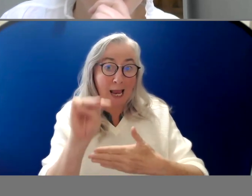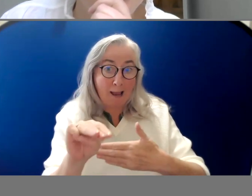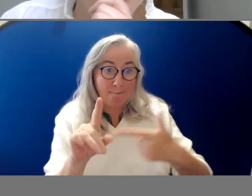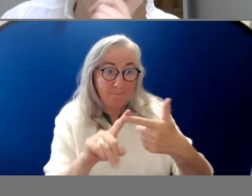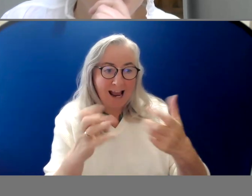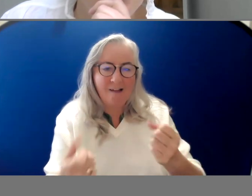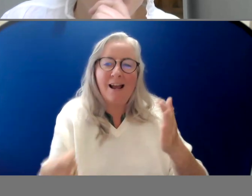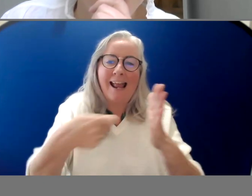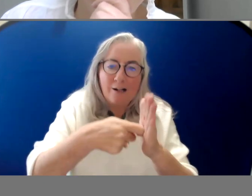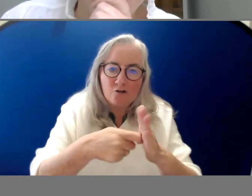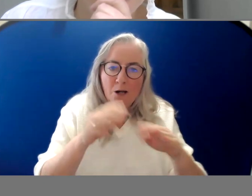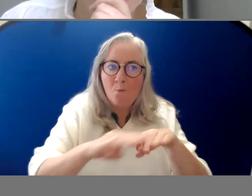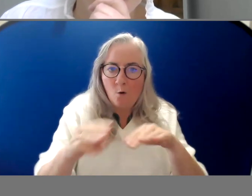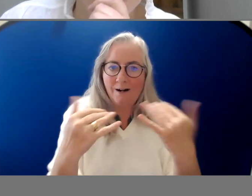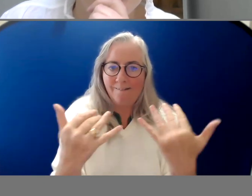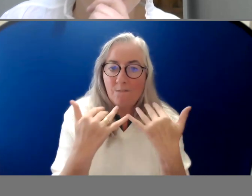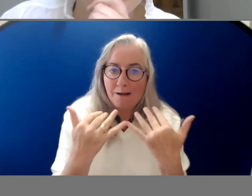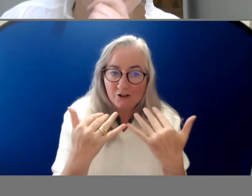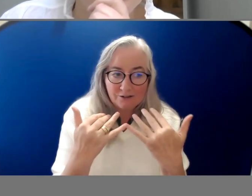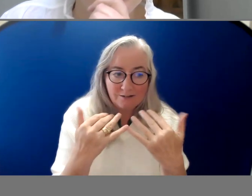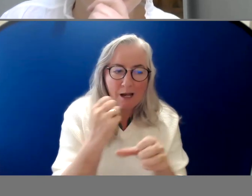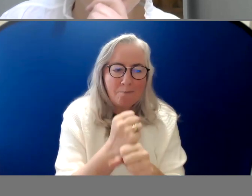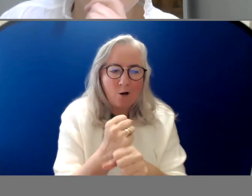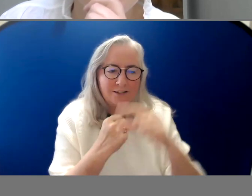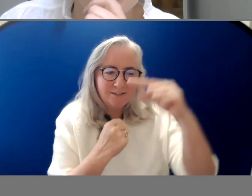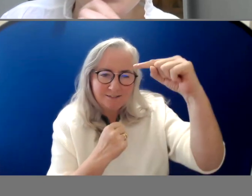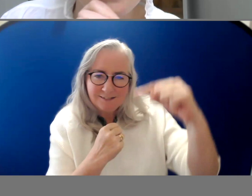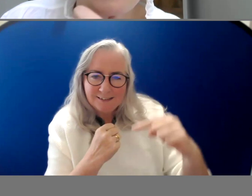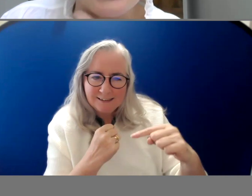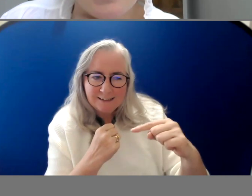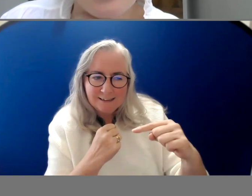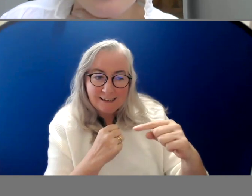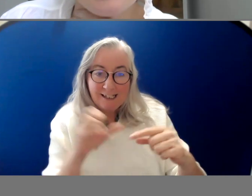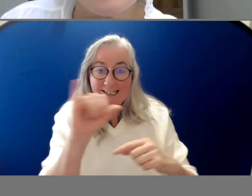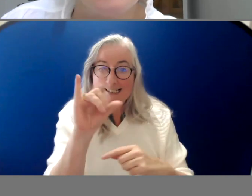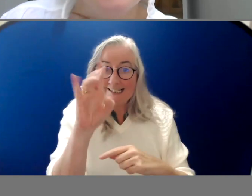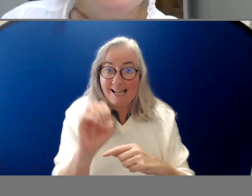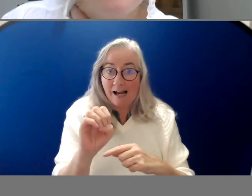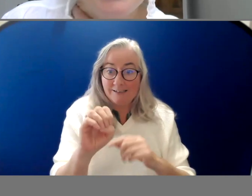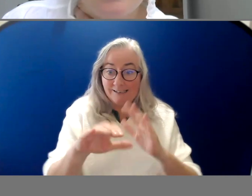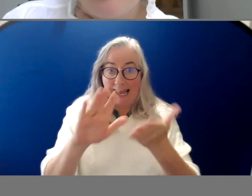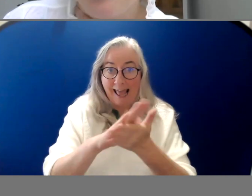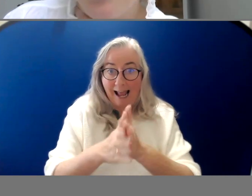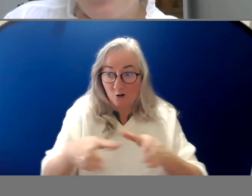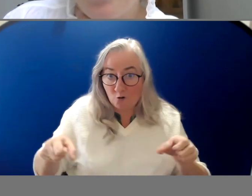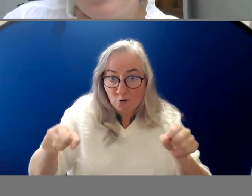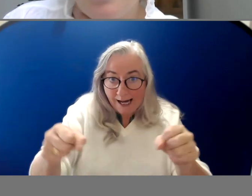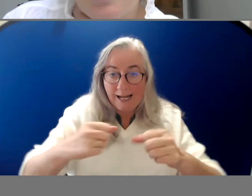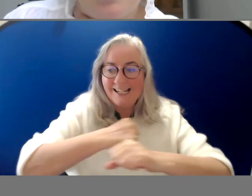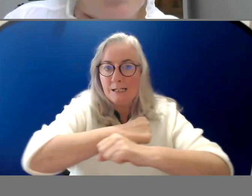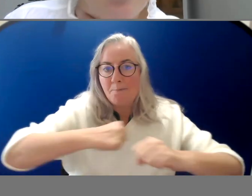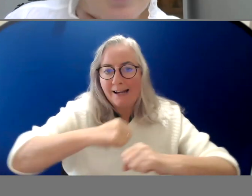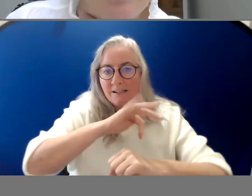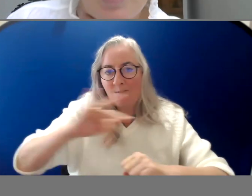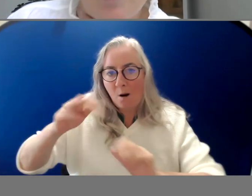information around the sizing of the handrails the spacing from the wall and the profile of the